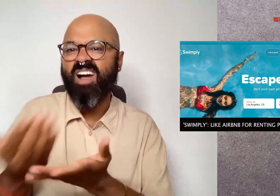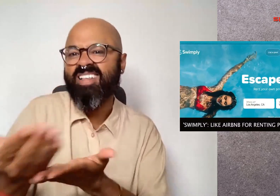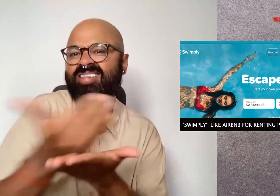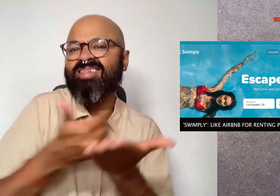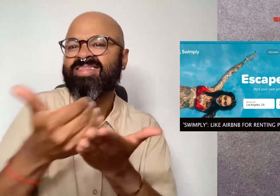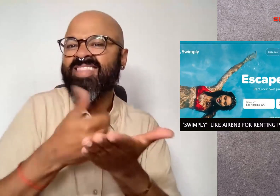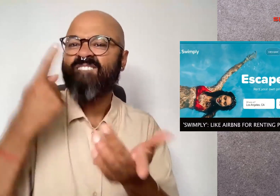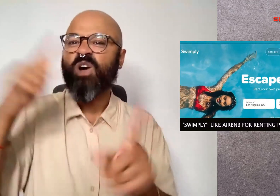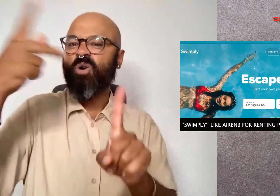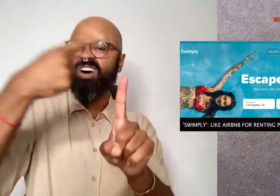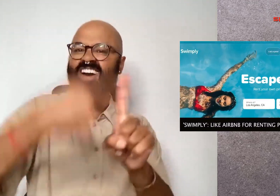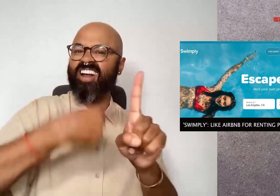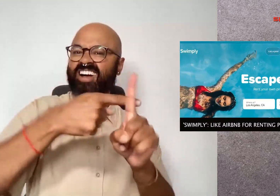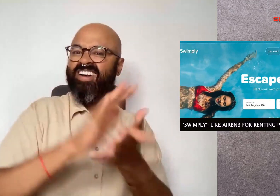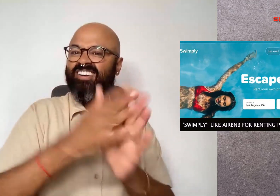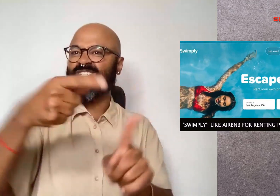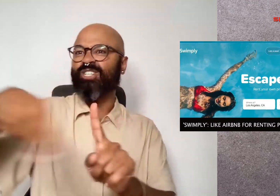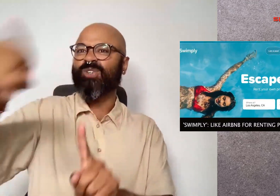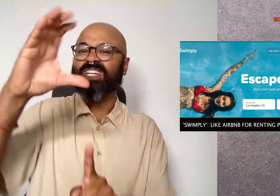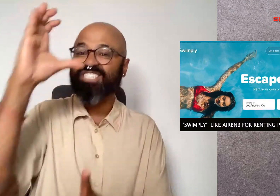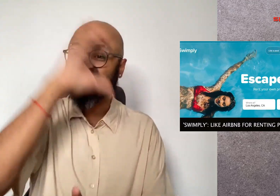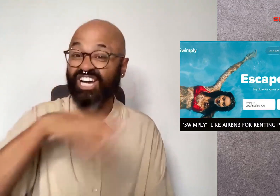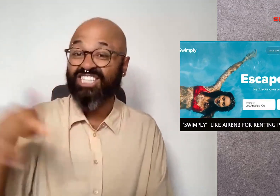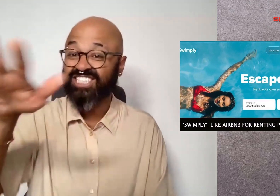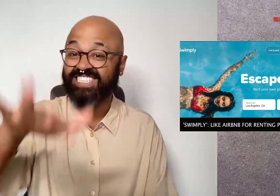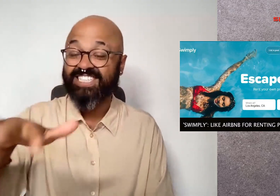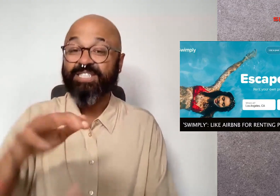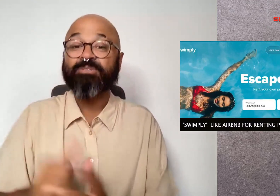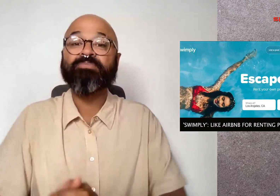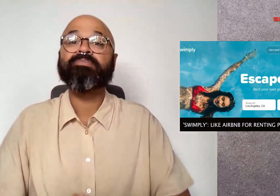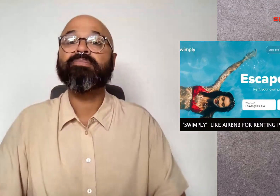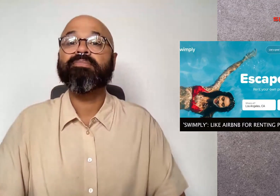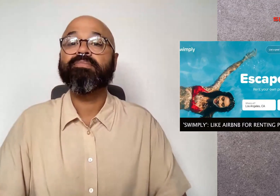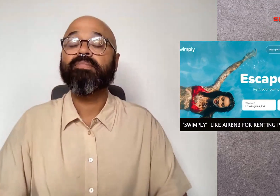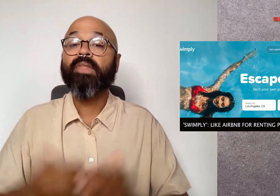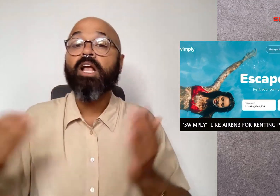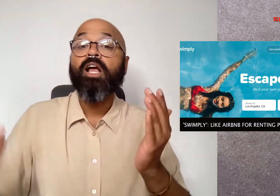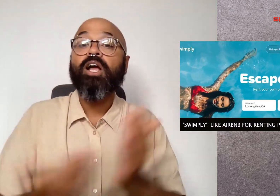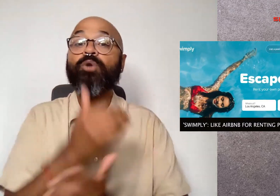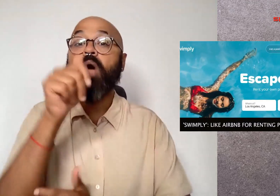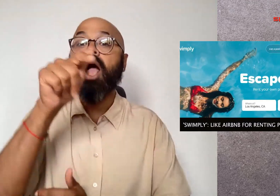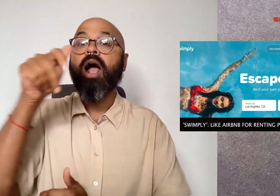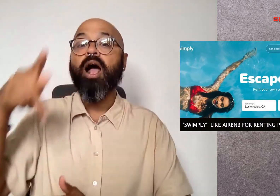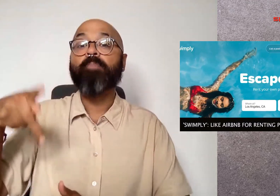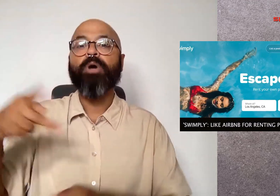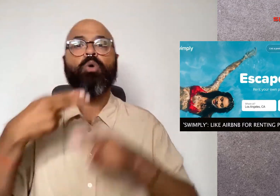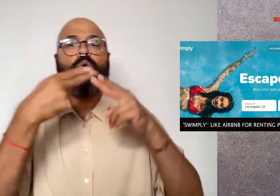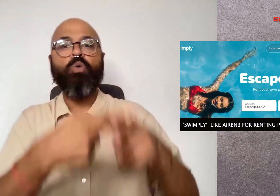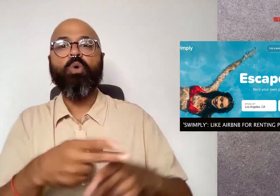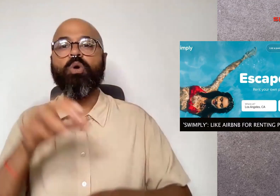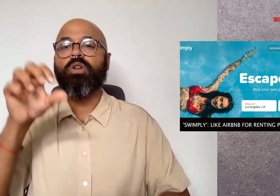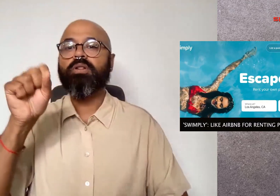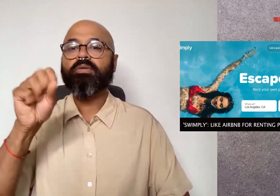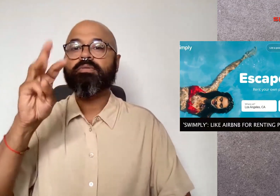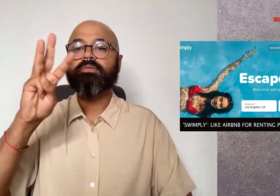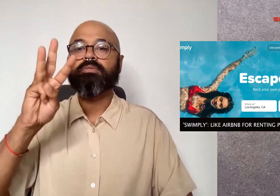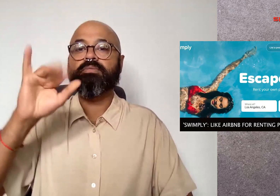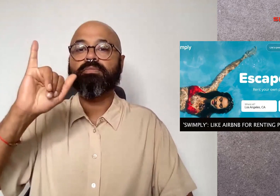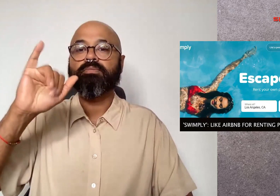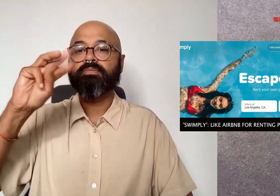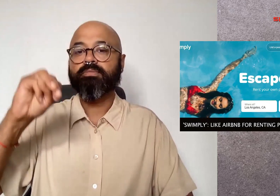be able to make a little extra money by renting it out to strangers there is a new app called